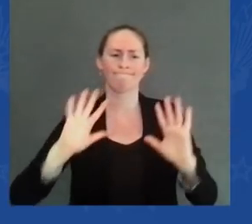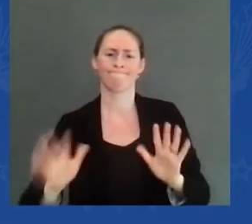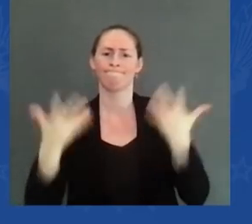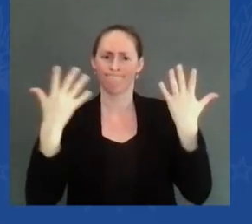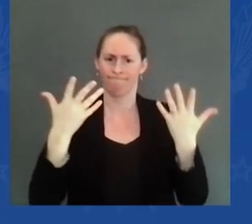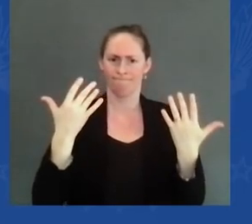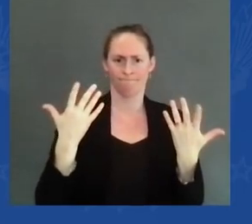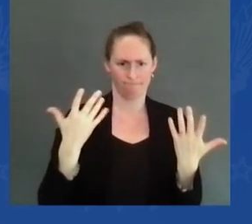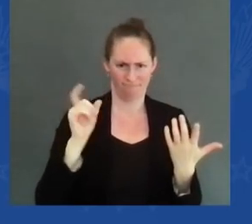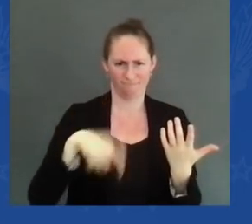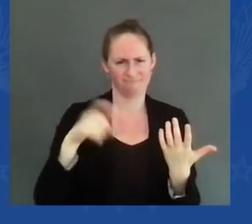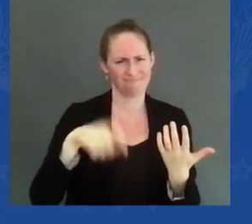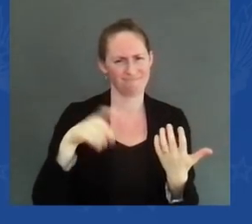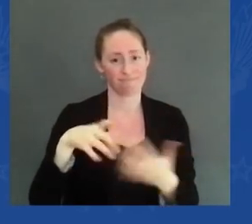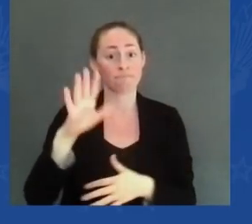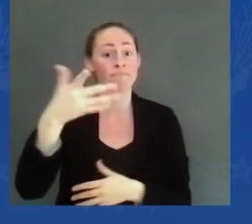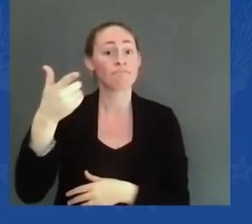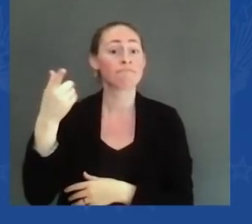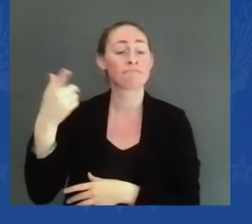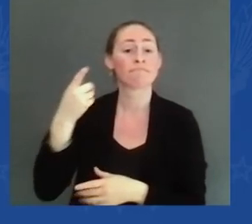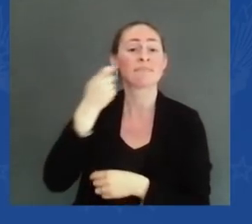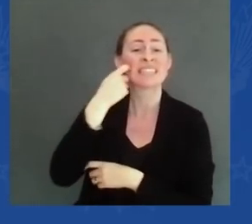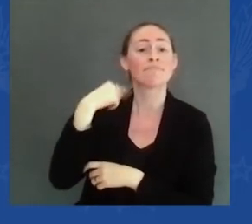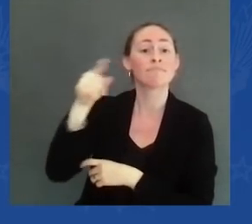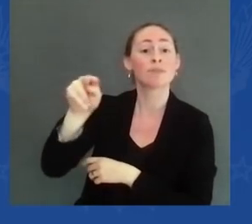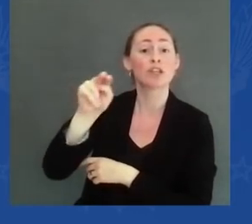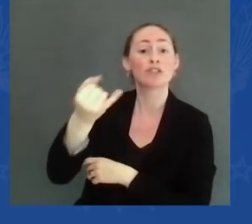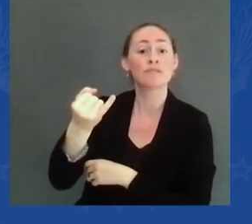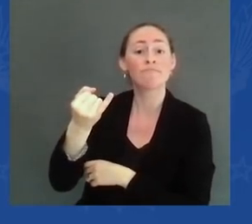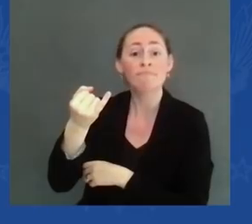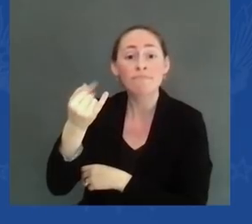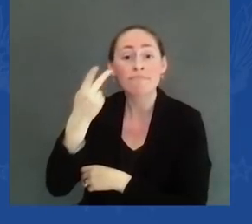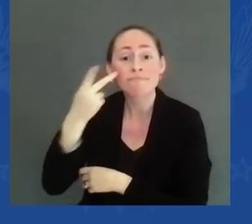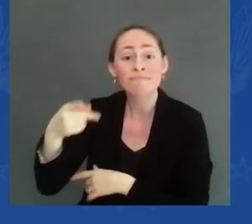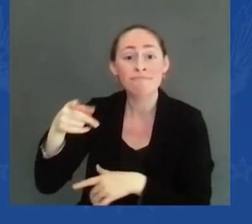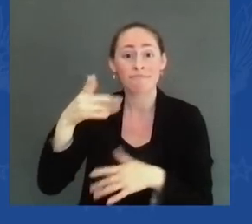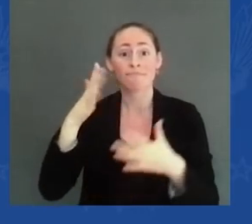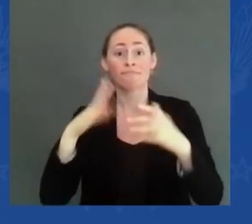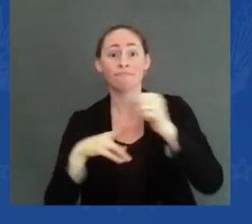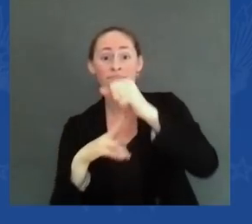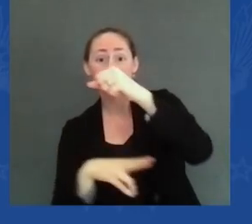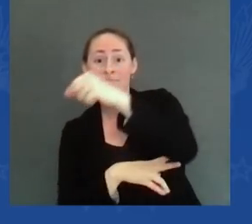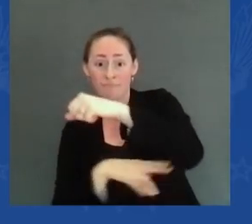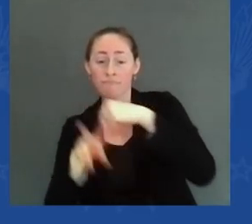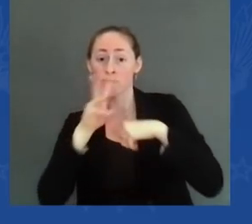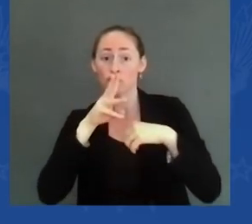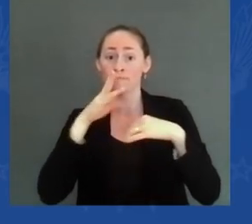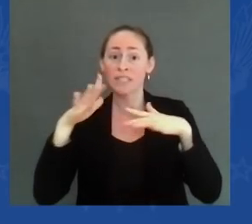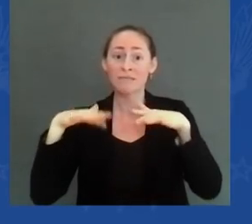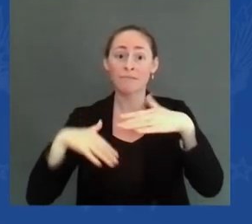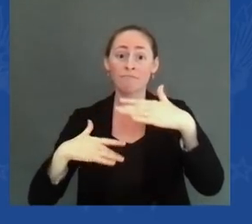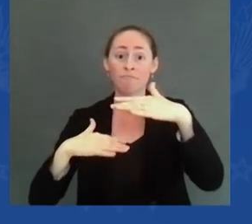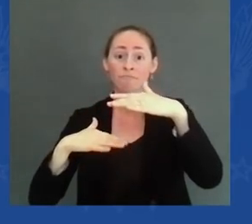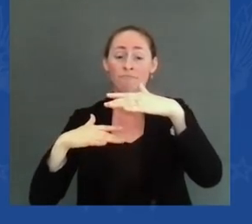that had been overflowed by the river. The river has gone higher than the bridges, having done damage to them.